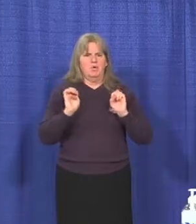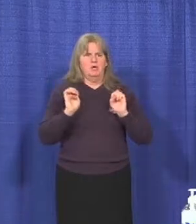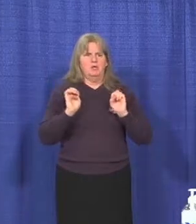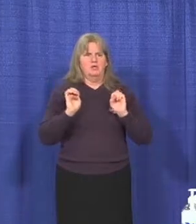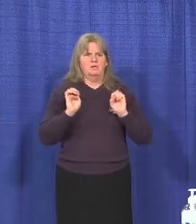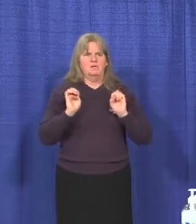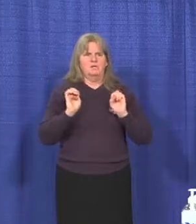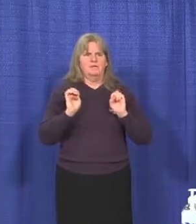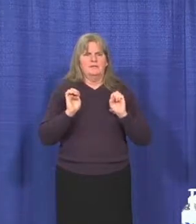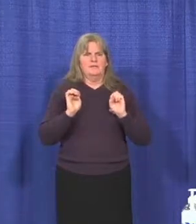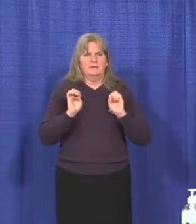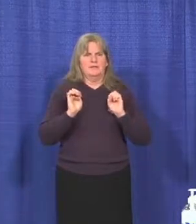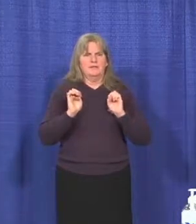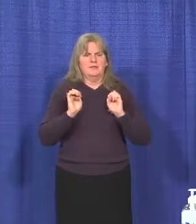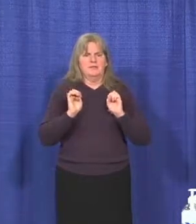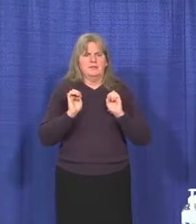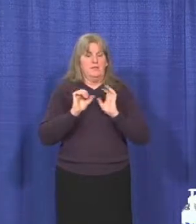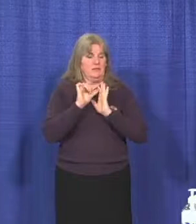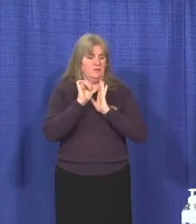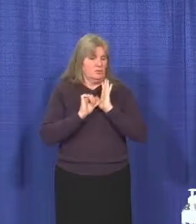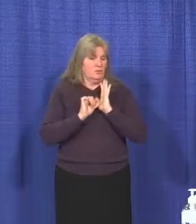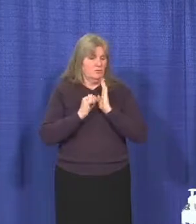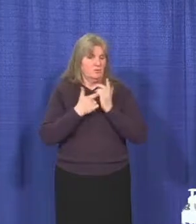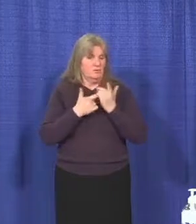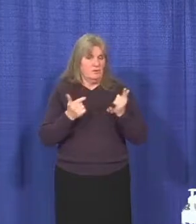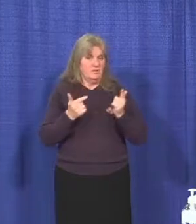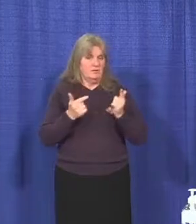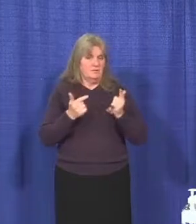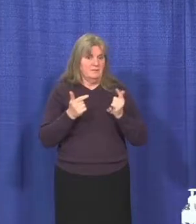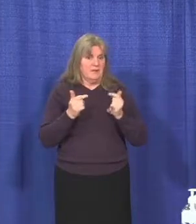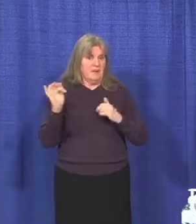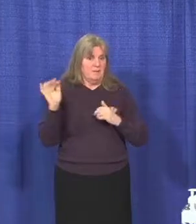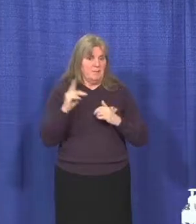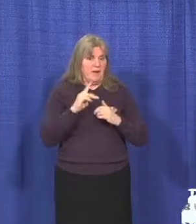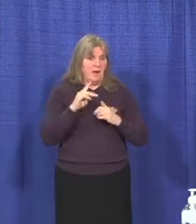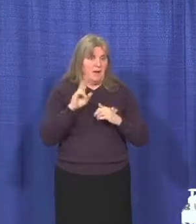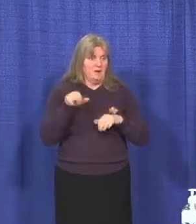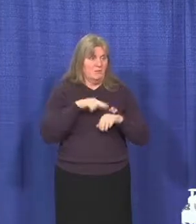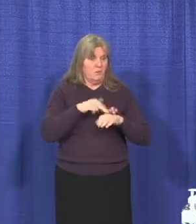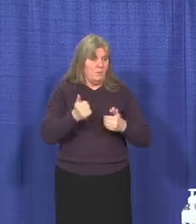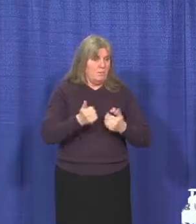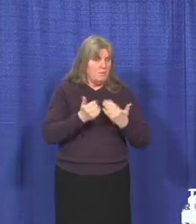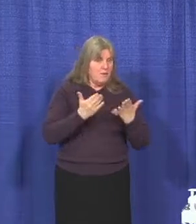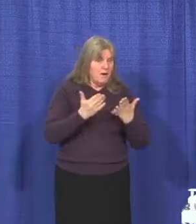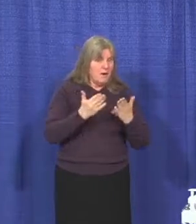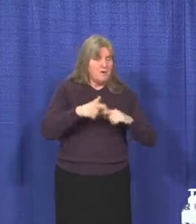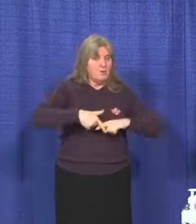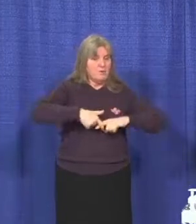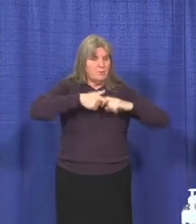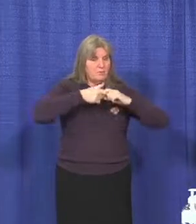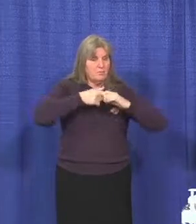nonemergency medical features for Yukoners. Have we seen these procedures